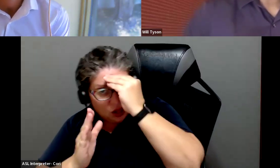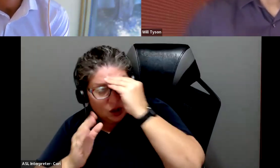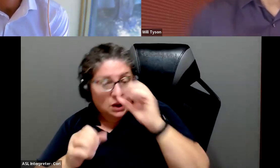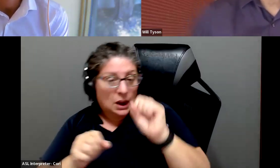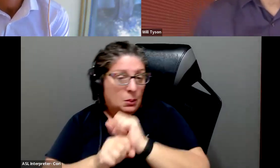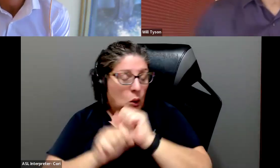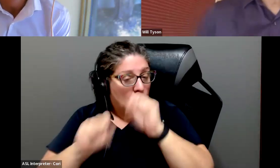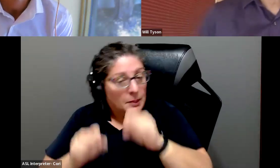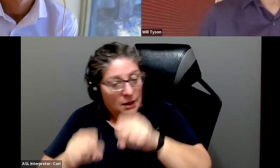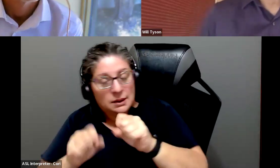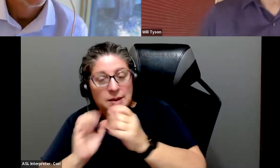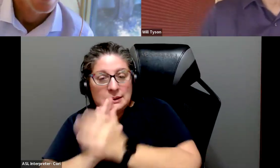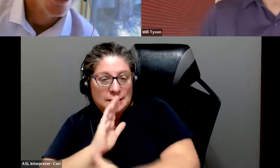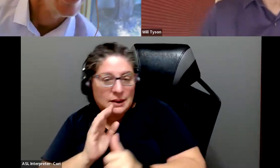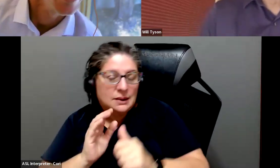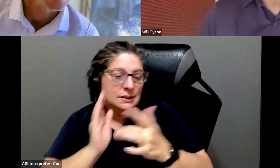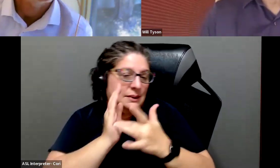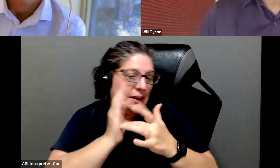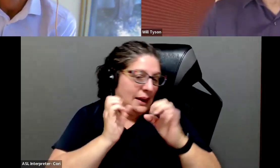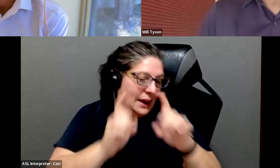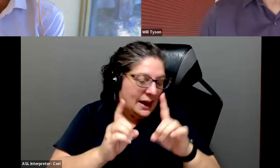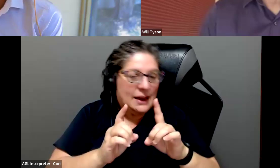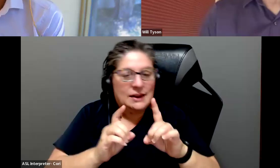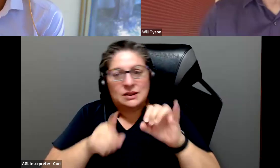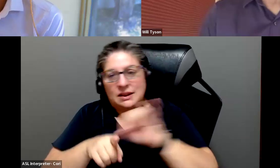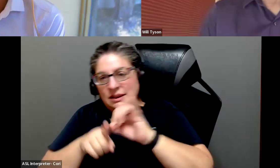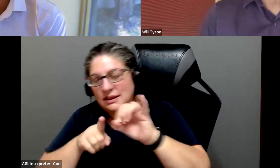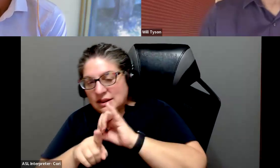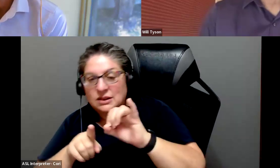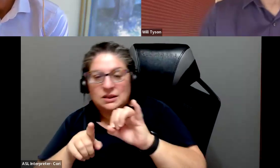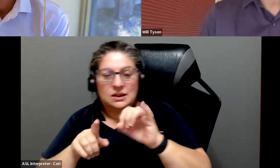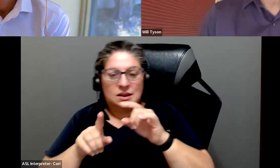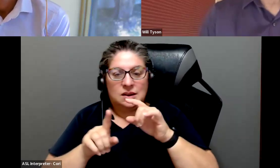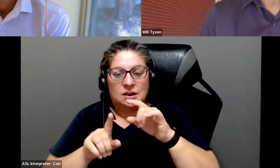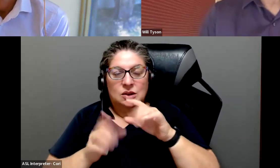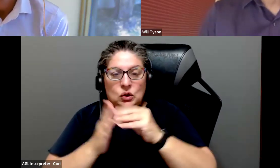and career and tech Ed industry educator and the student perspectives from 2020.